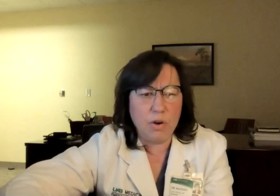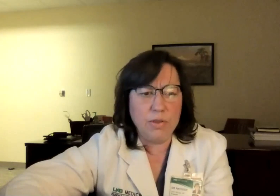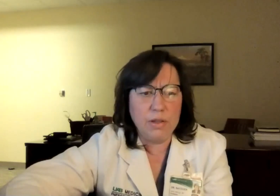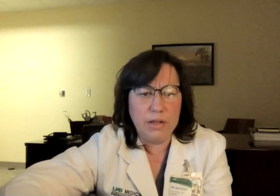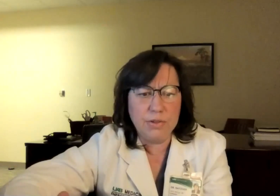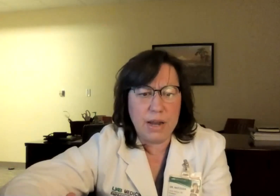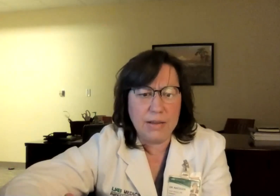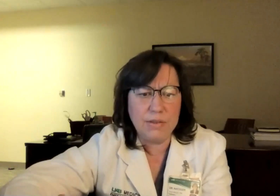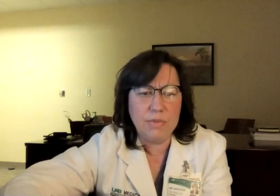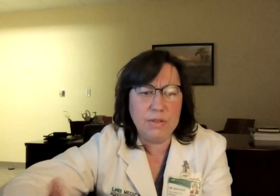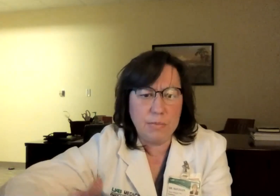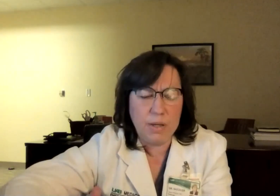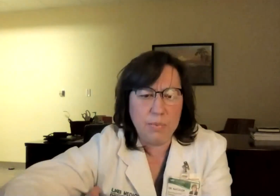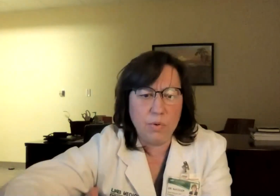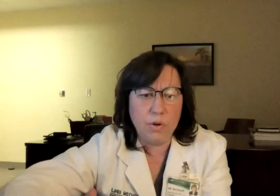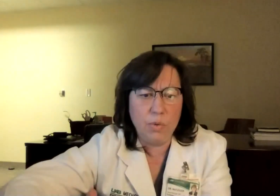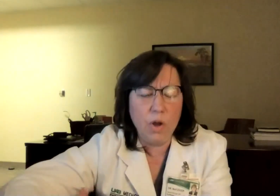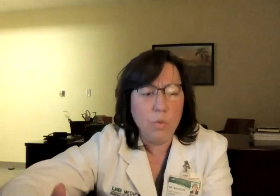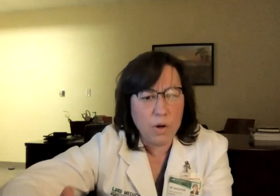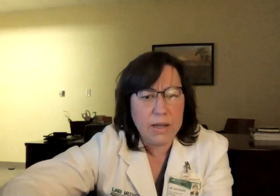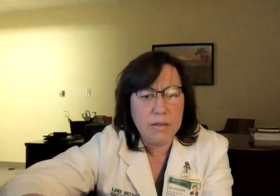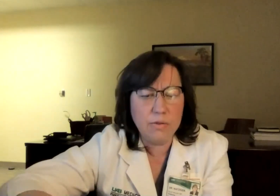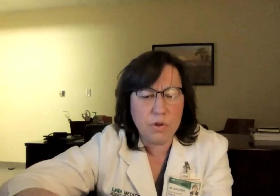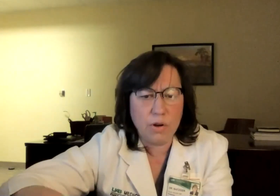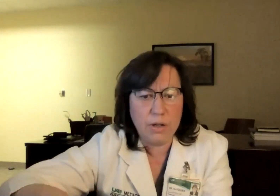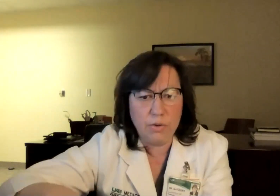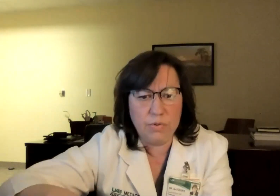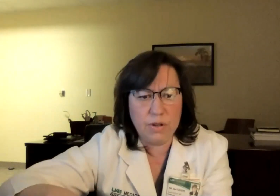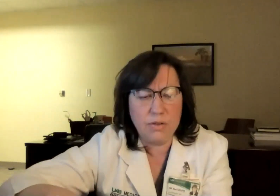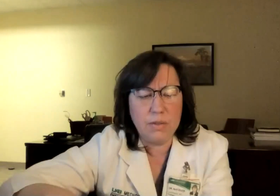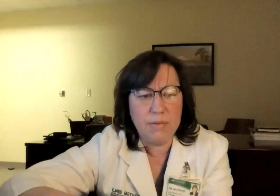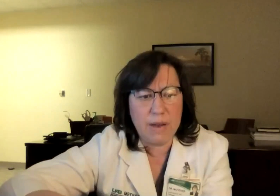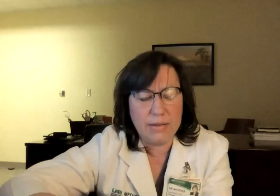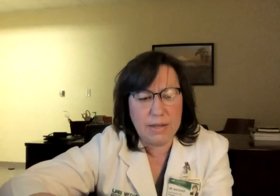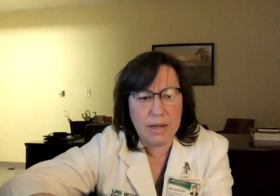the leaders and asked them to send people who were in those target groups to us to be vaccinated